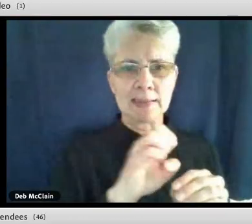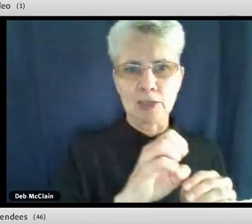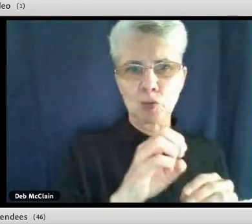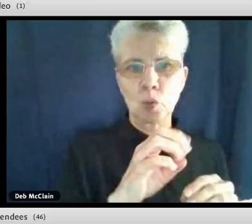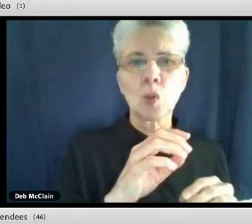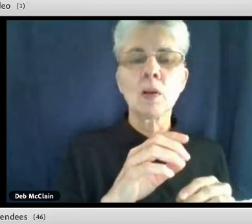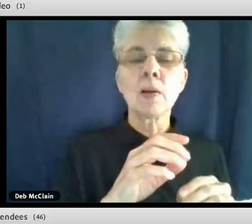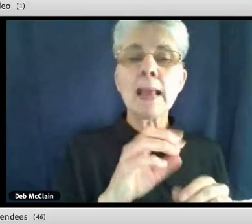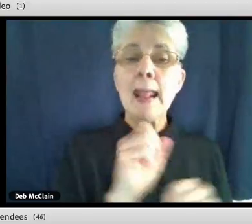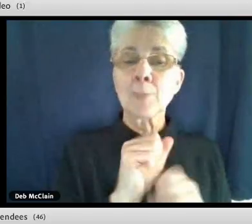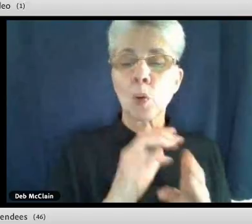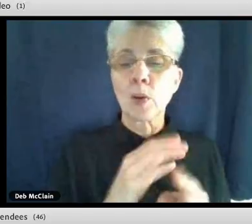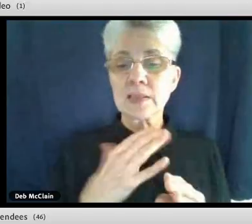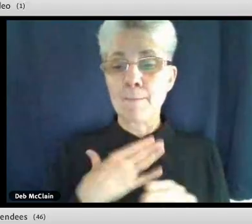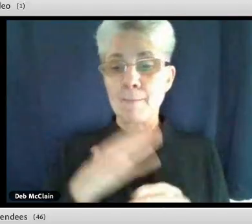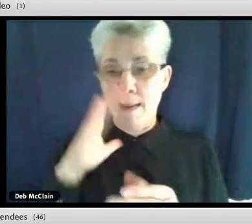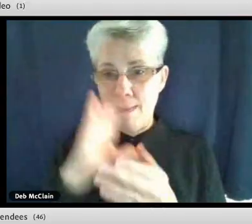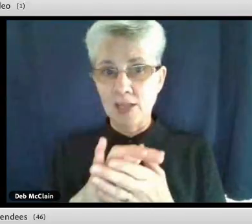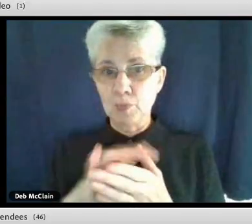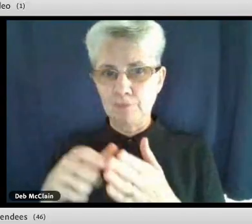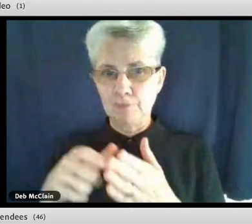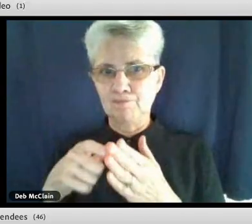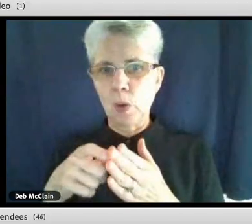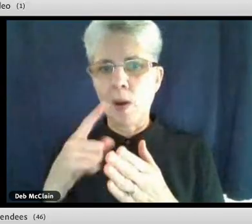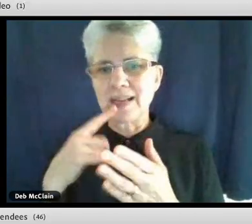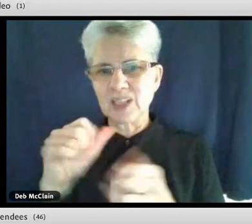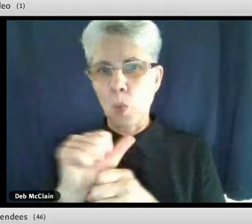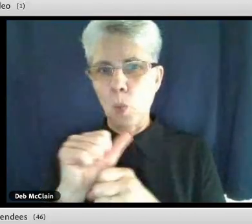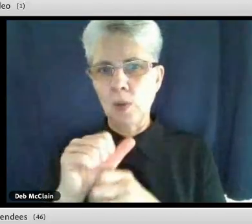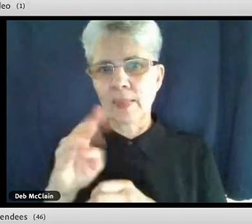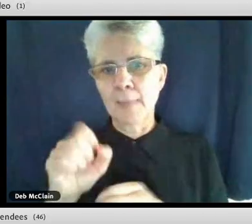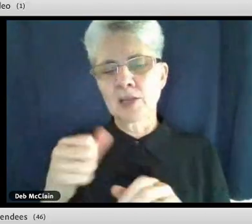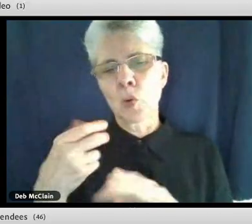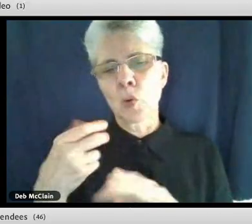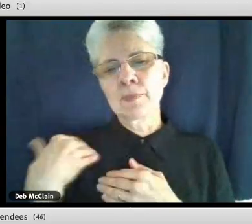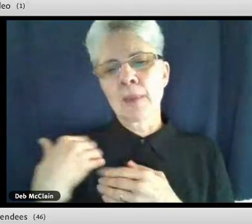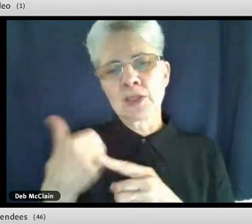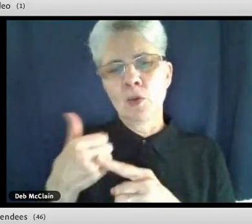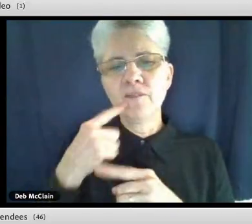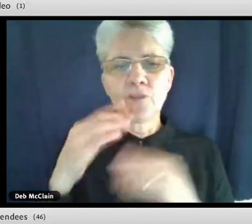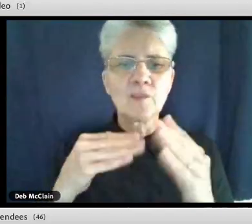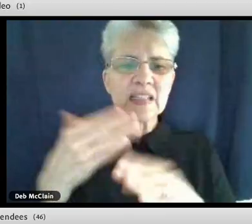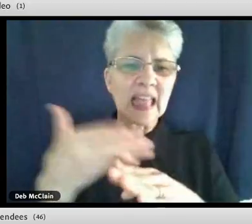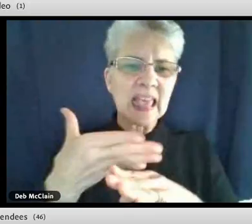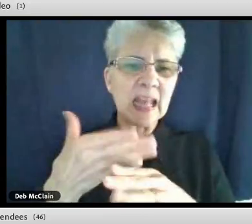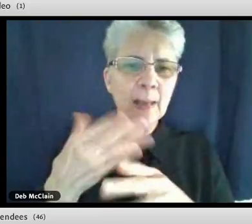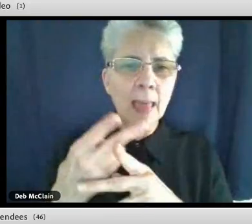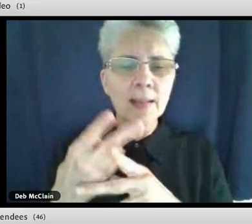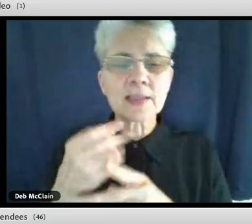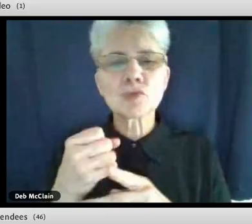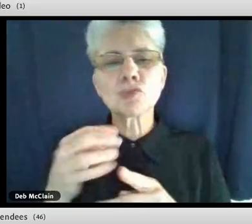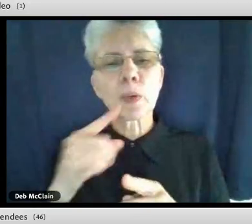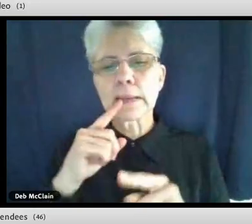My husband is essential, so he's still out at the base. He's responsible for the facility maintenance, and so he can't stay home.